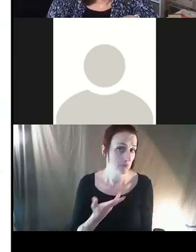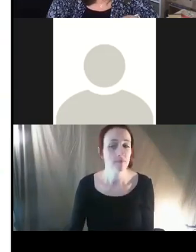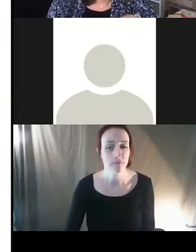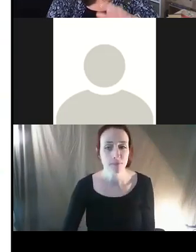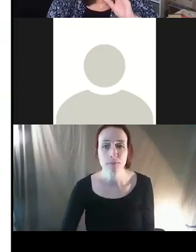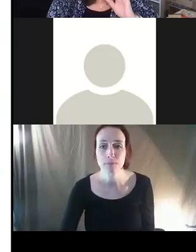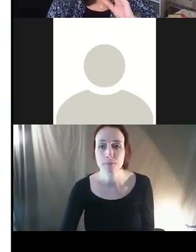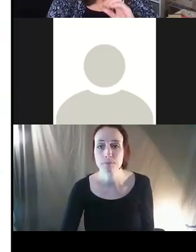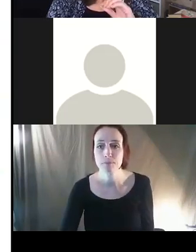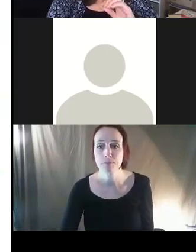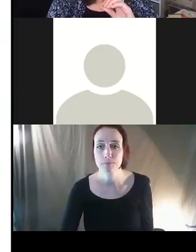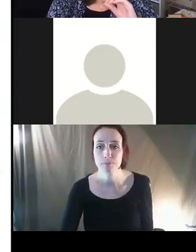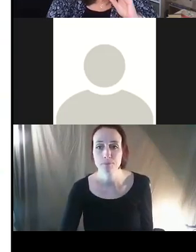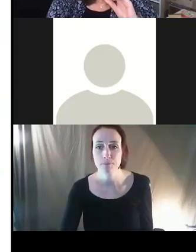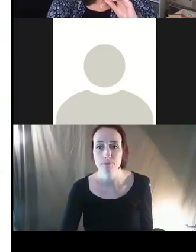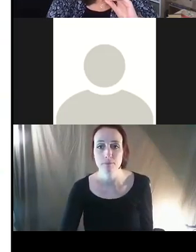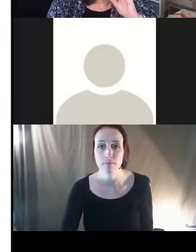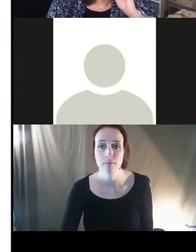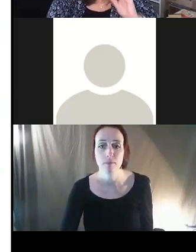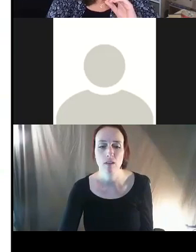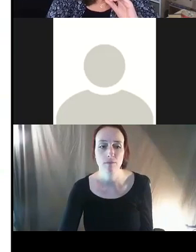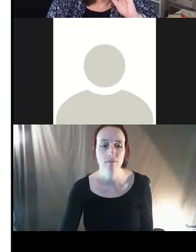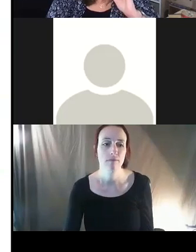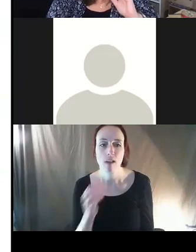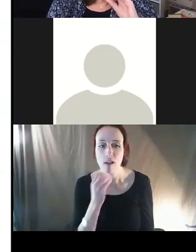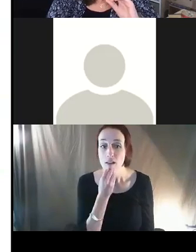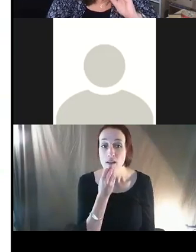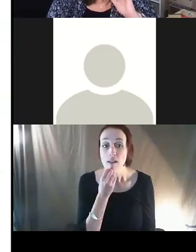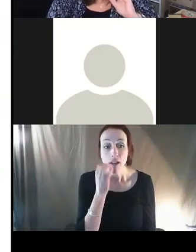And then I loved how Laura at the beginning of this